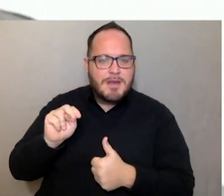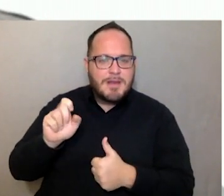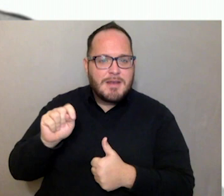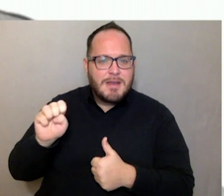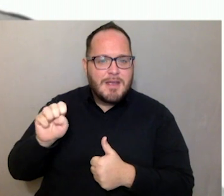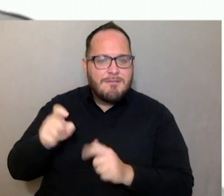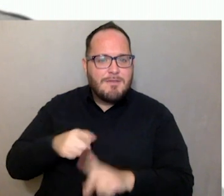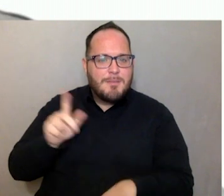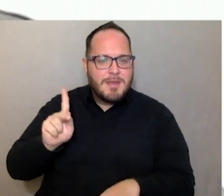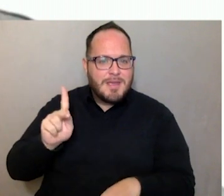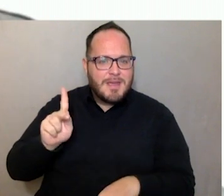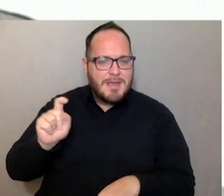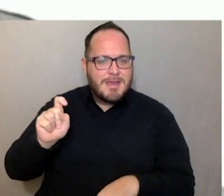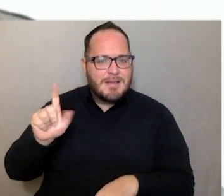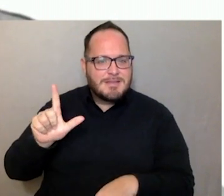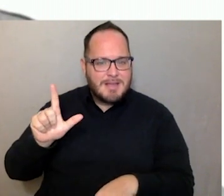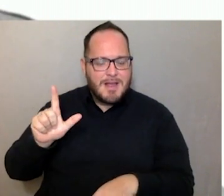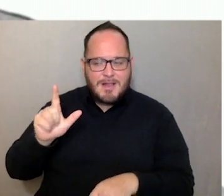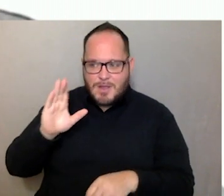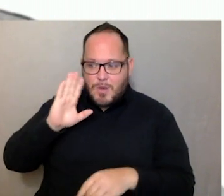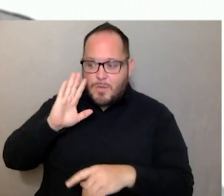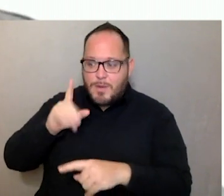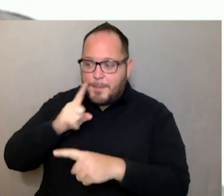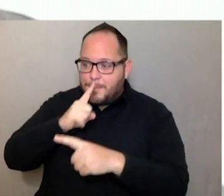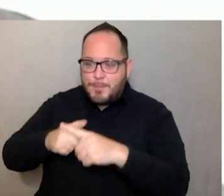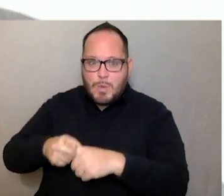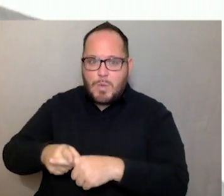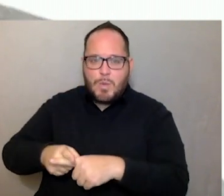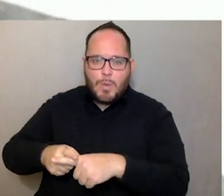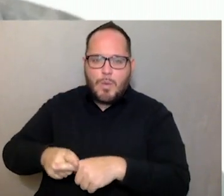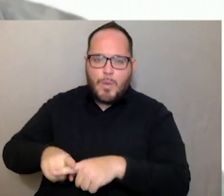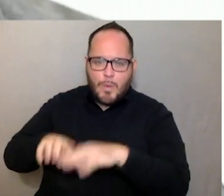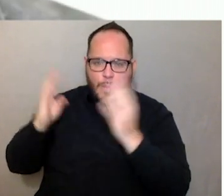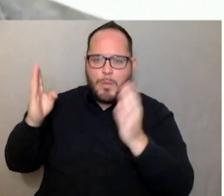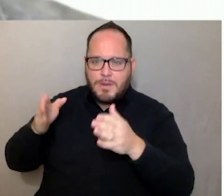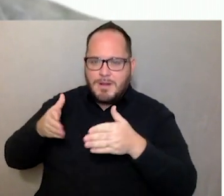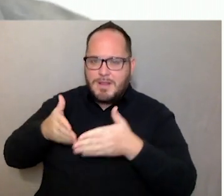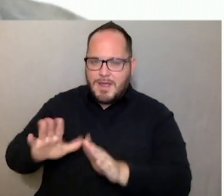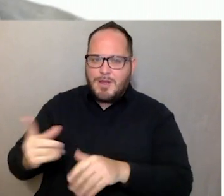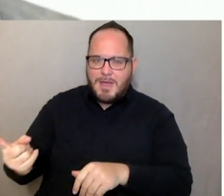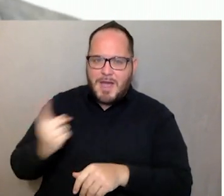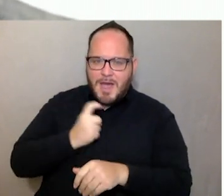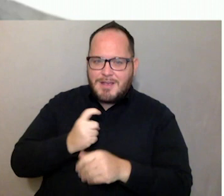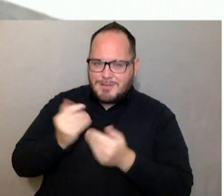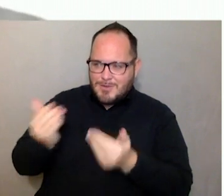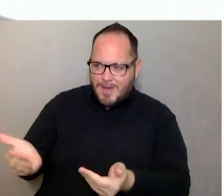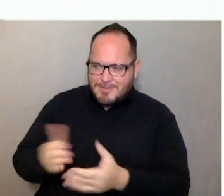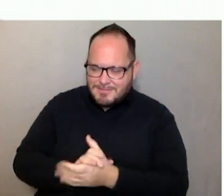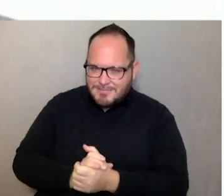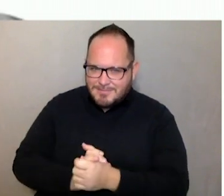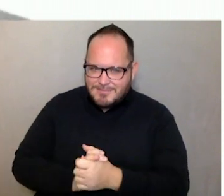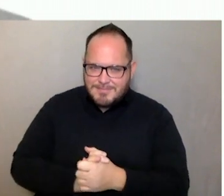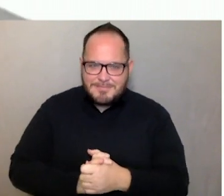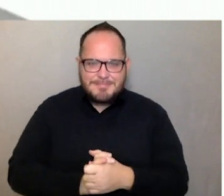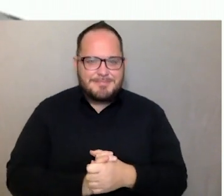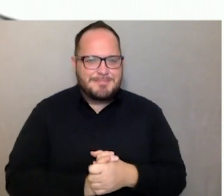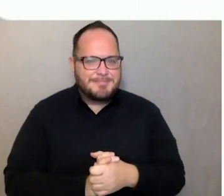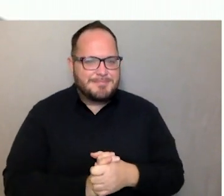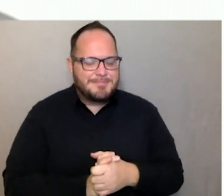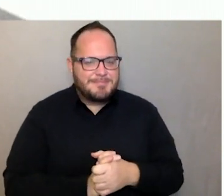START WITH ANNETTE FROM KXL AND WE'RE GOING TO UNMUTE HER SO SHE CAN ASK HER QUESTION. PLEASE GO AHEAD.